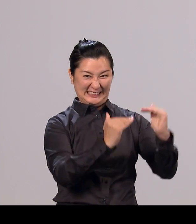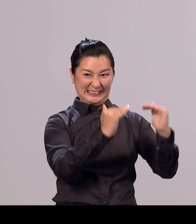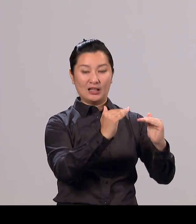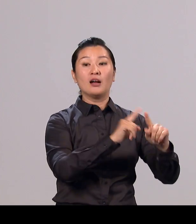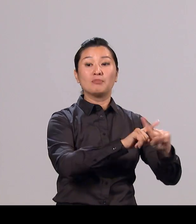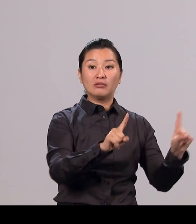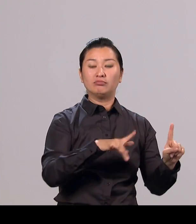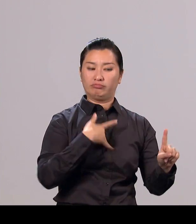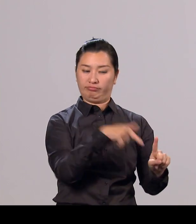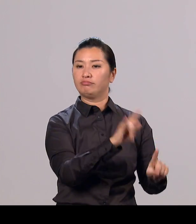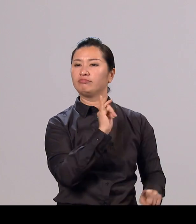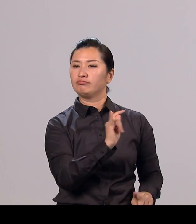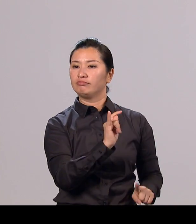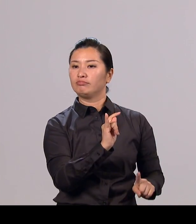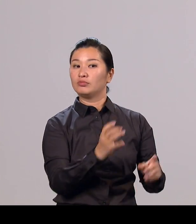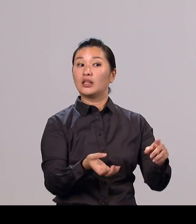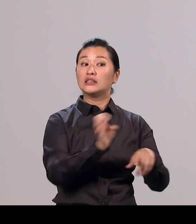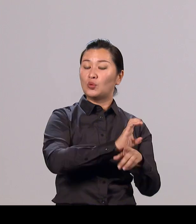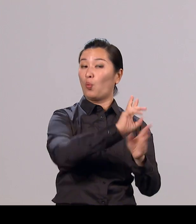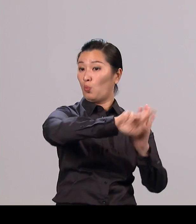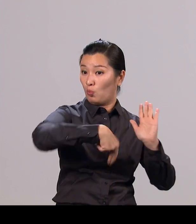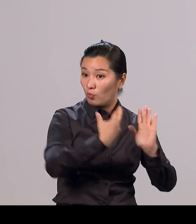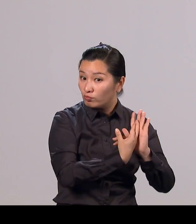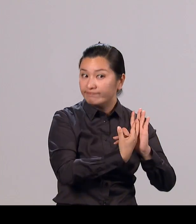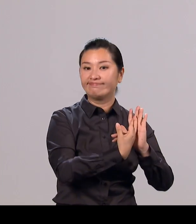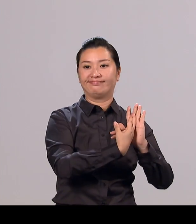They have to drive a minimum mileage every day. I know this is a sore point.